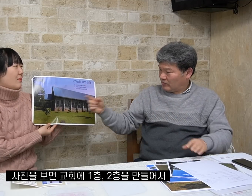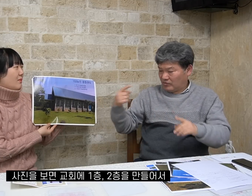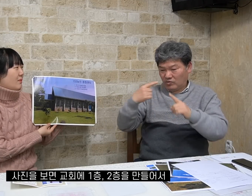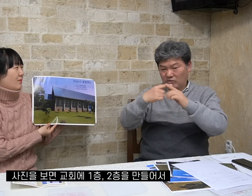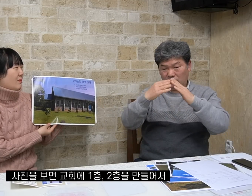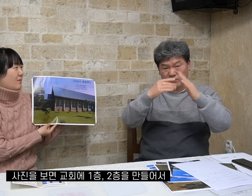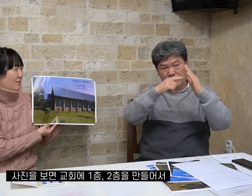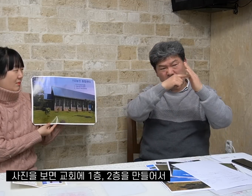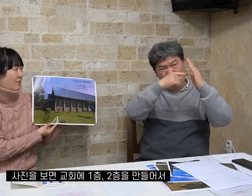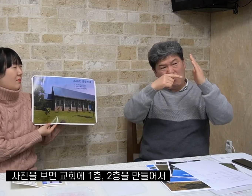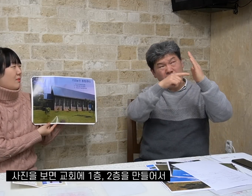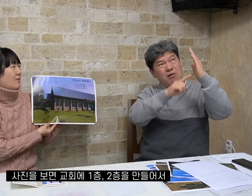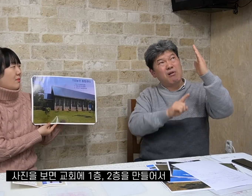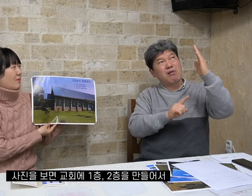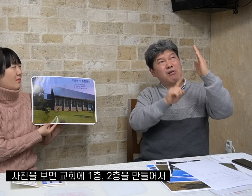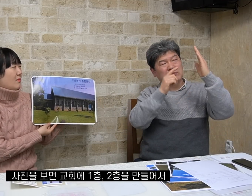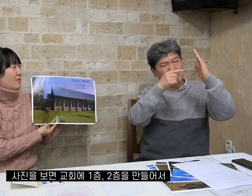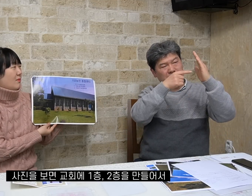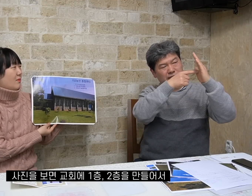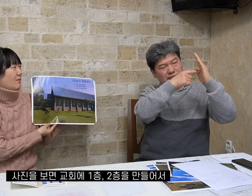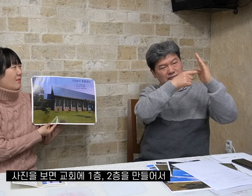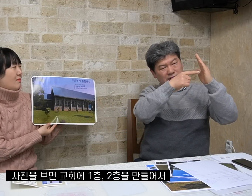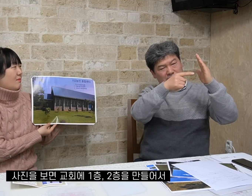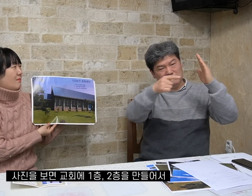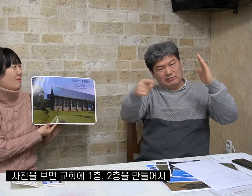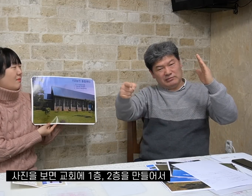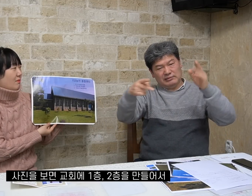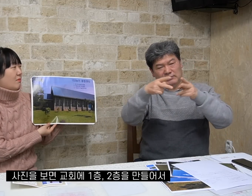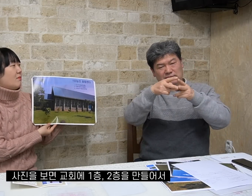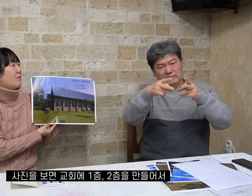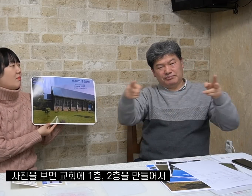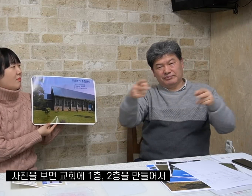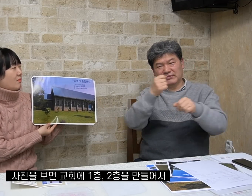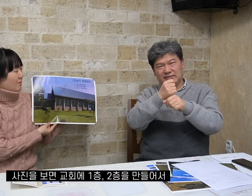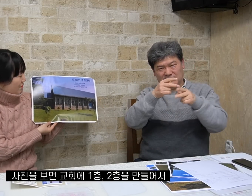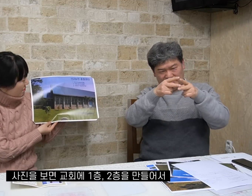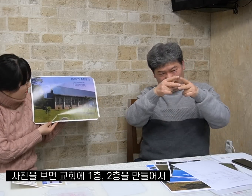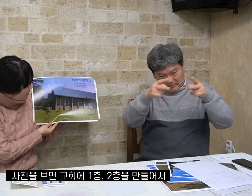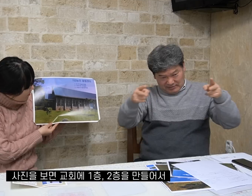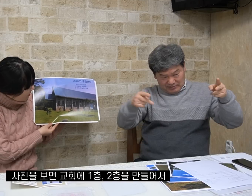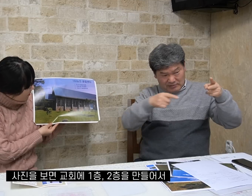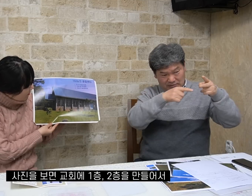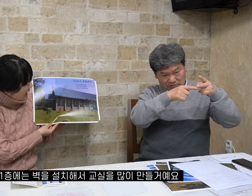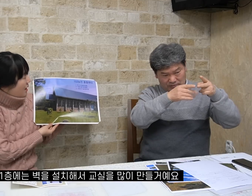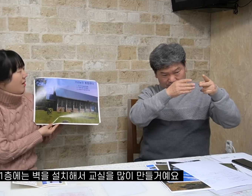If you look at the picture, you will make a lot of classrooms by making the first